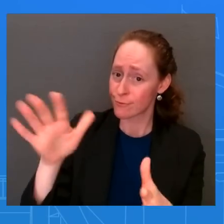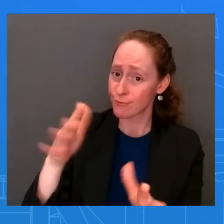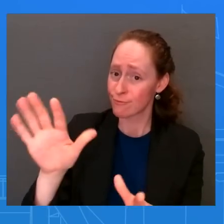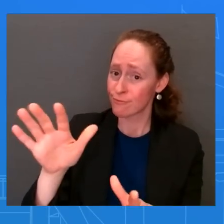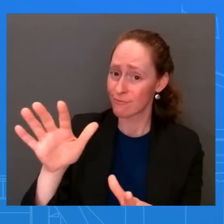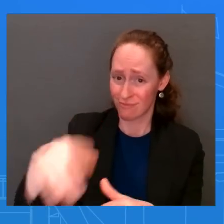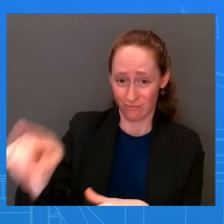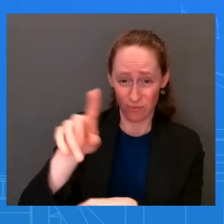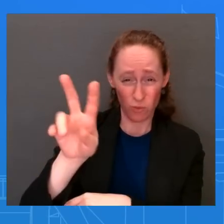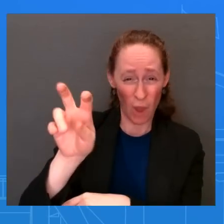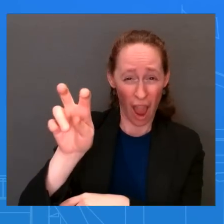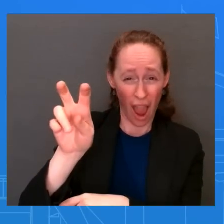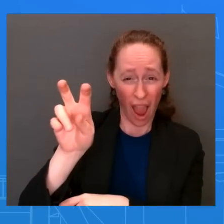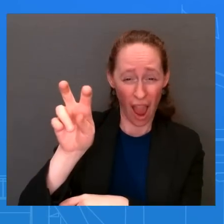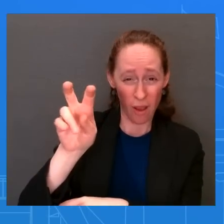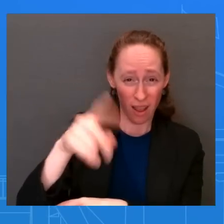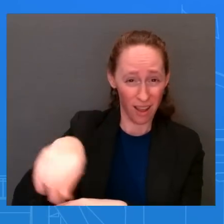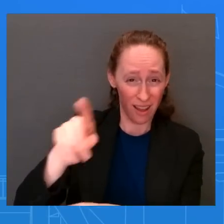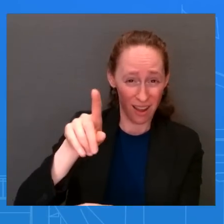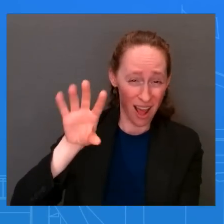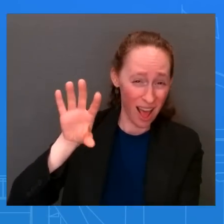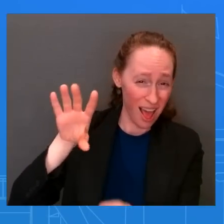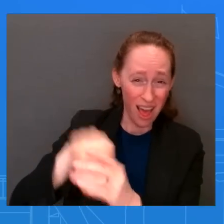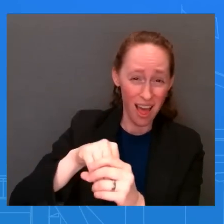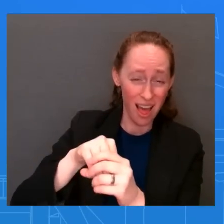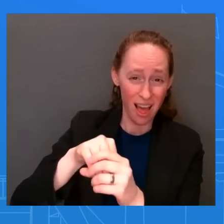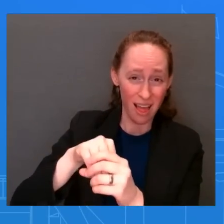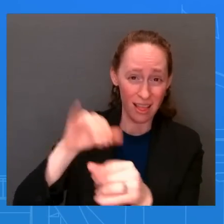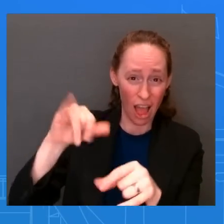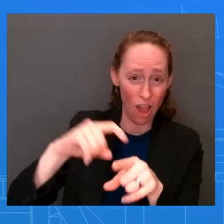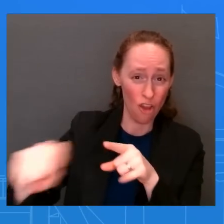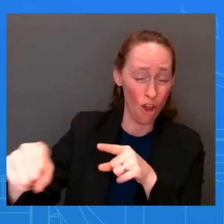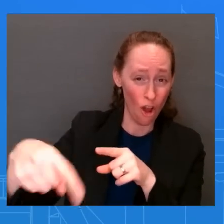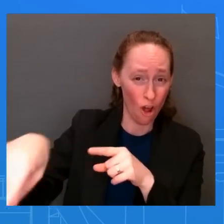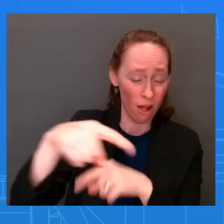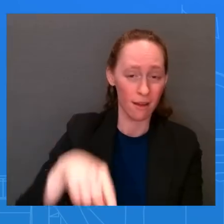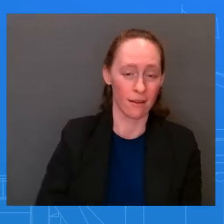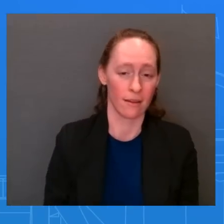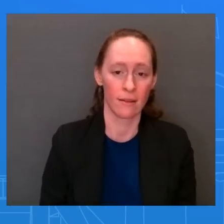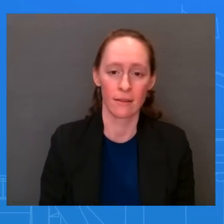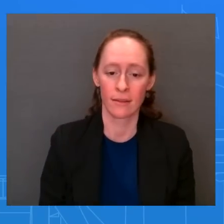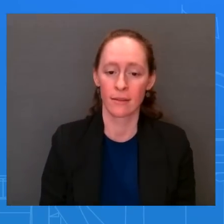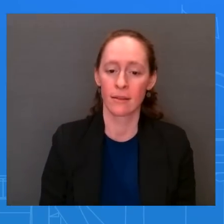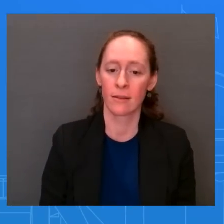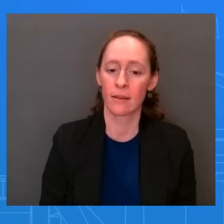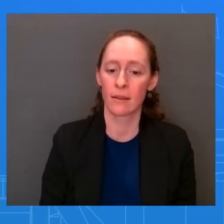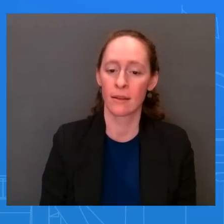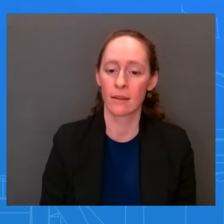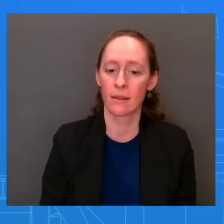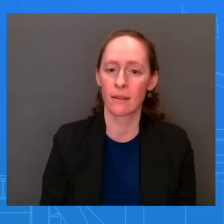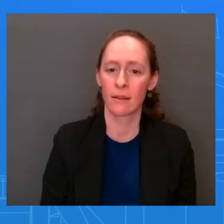And so I would refer you to my colleagues at the White House Counsel's Office. The Press: We're just not getting a lot of questions -- (Cross-talk.) >> Ms. Jean-Pierre: Go ahead. The Press: Karine -- Karine -- Ms. Jean-Pierre: Go ahead. Go ahead.